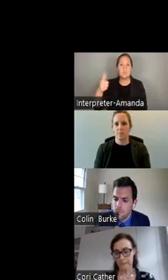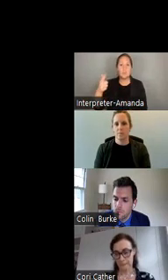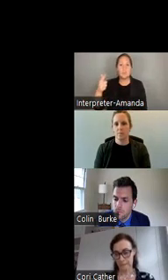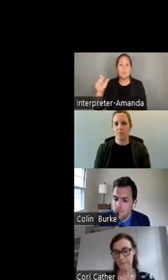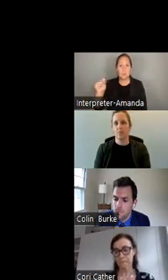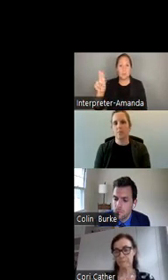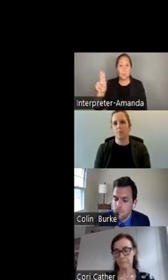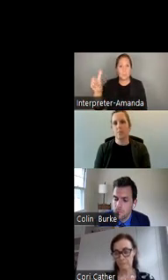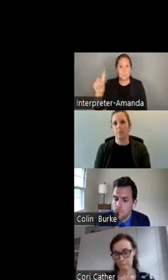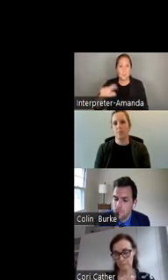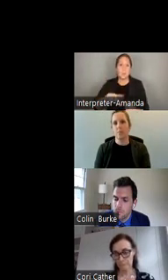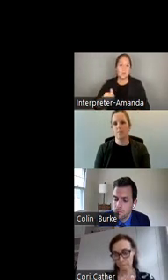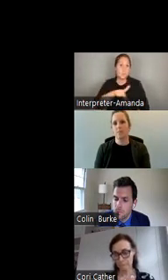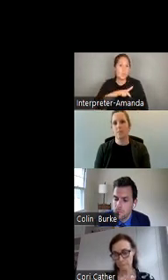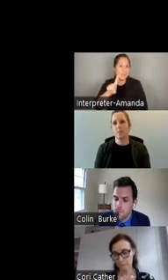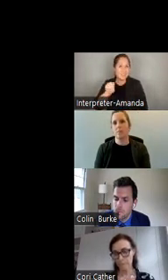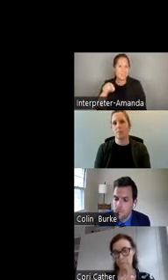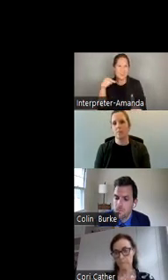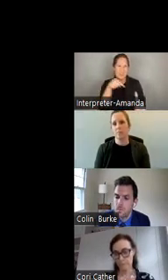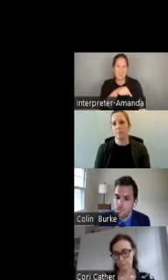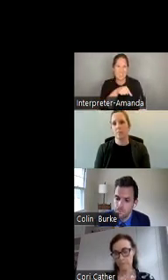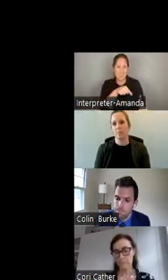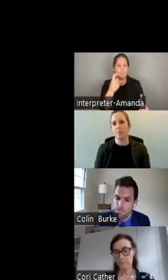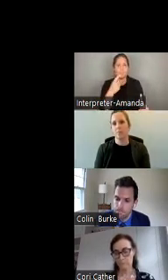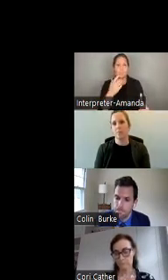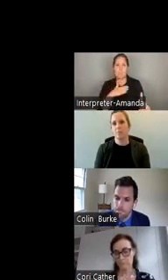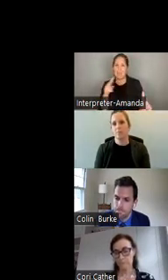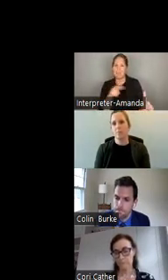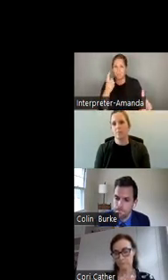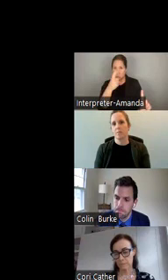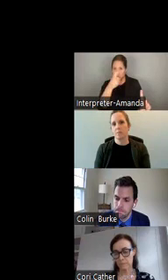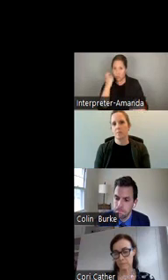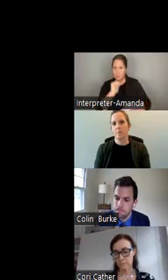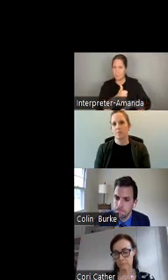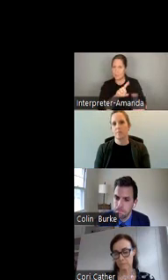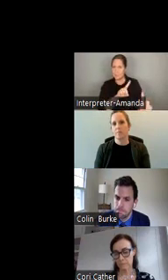disorders which I actually see as trauma-based disorders and then mood disorders followed by